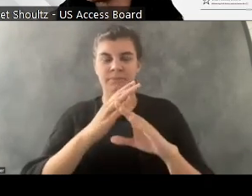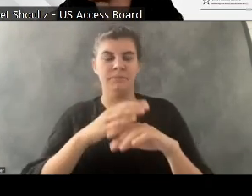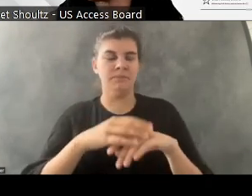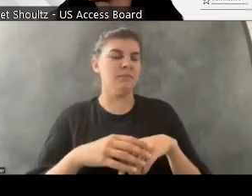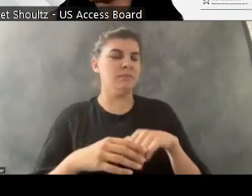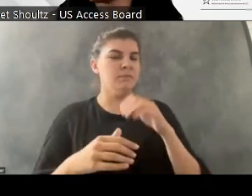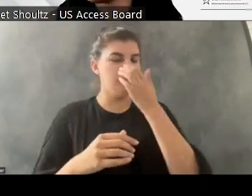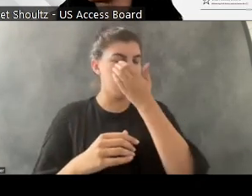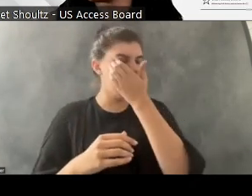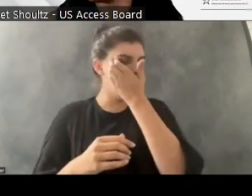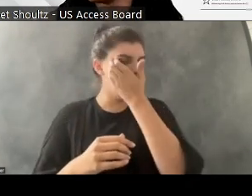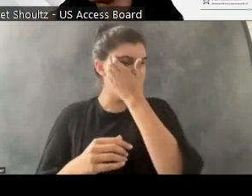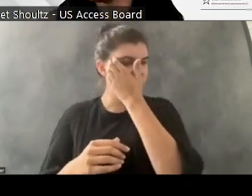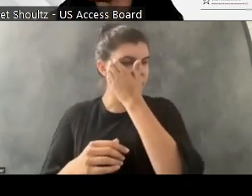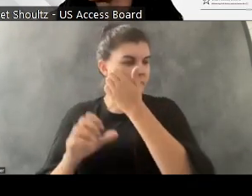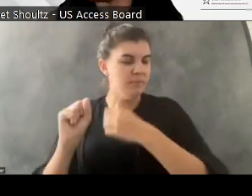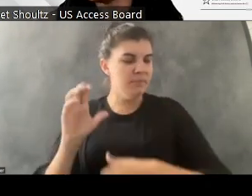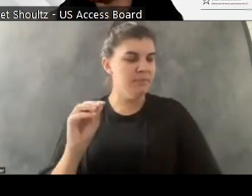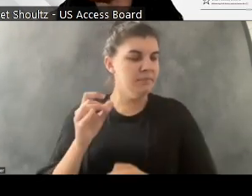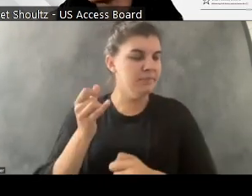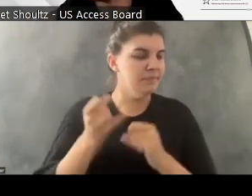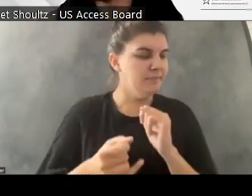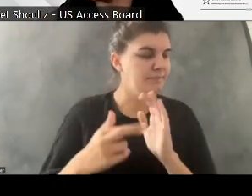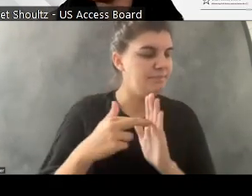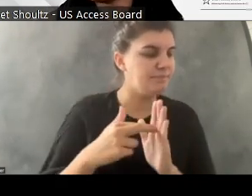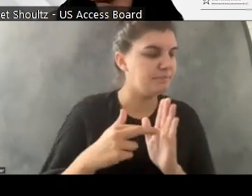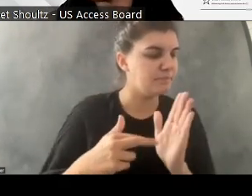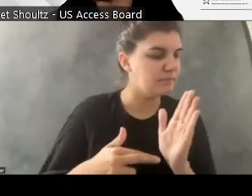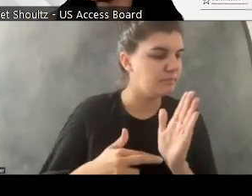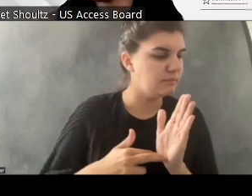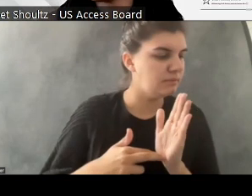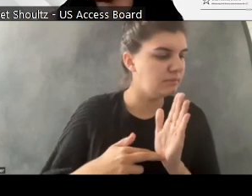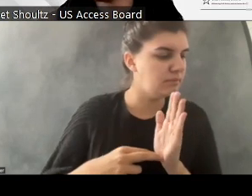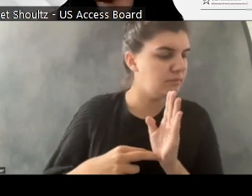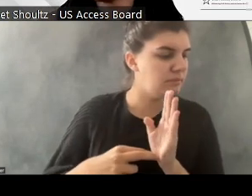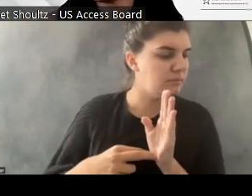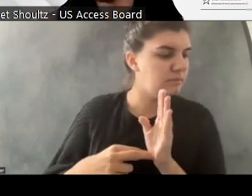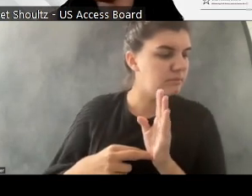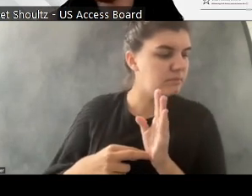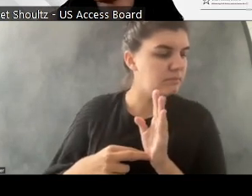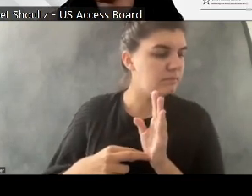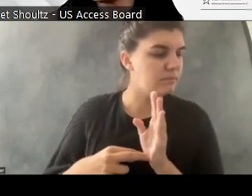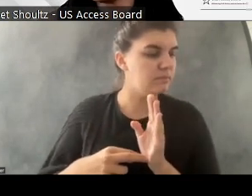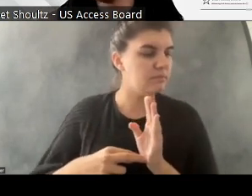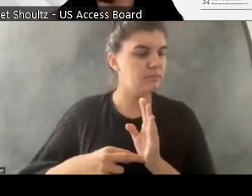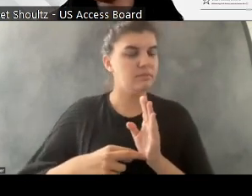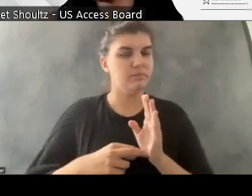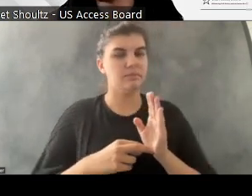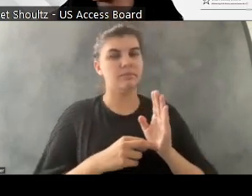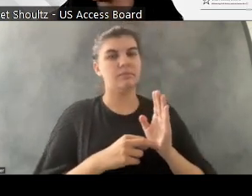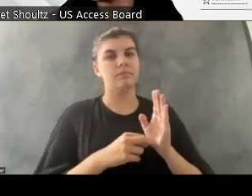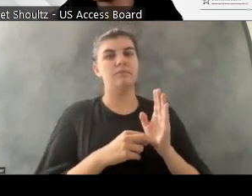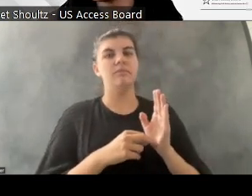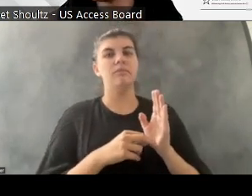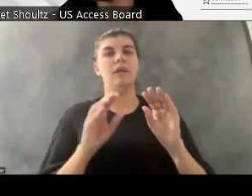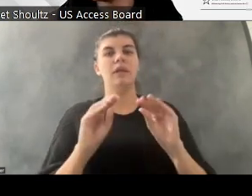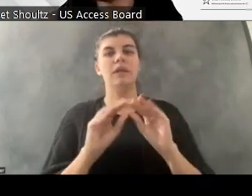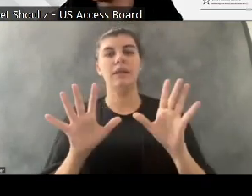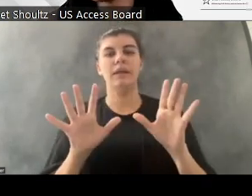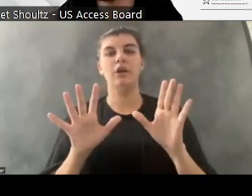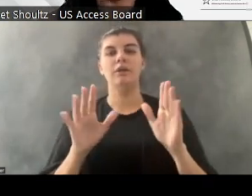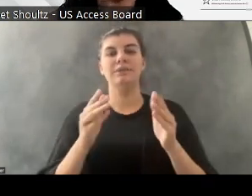the adjacent surface. So in the final rule at R311.3.1, we have a provision "Clearance Adjacent